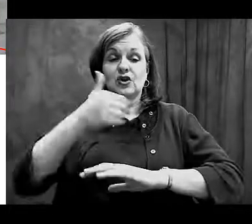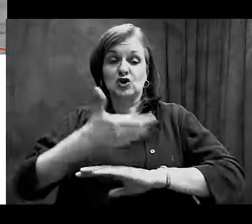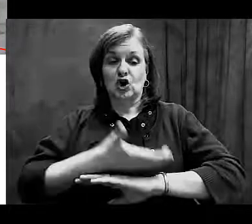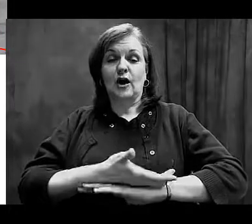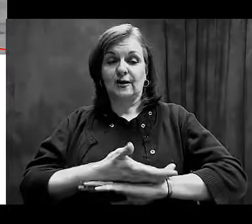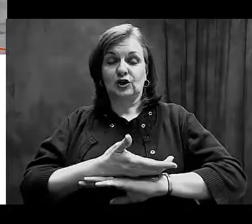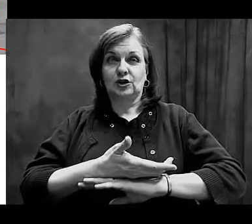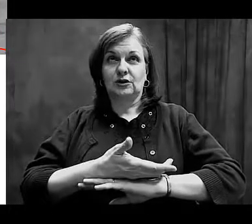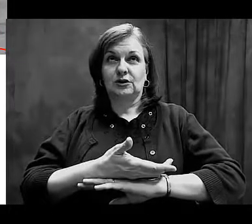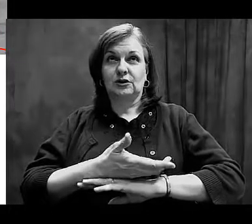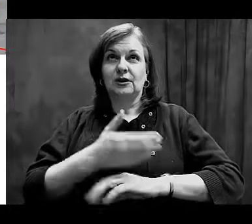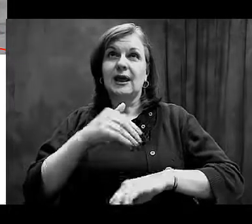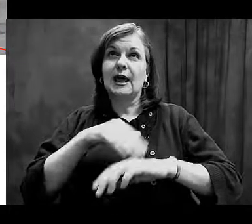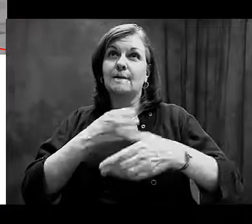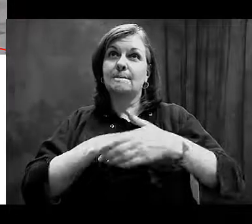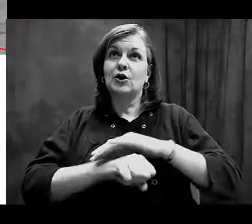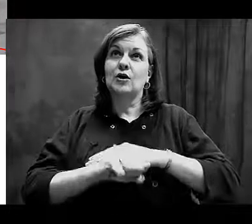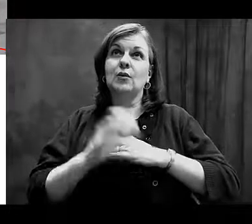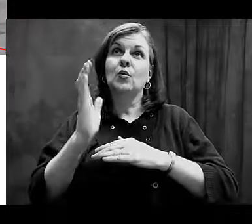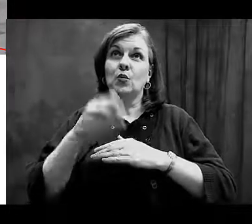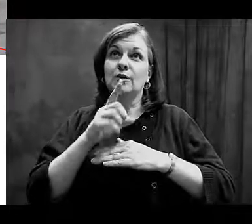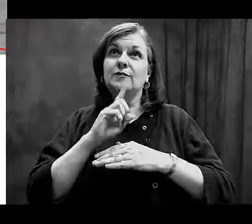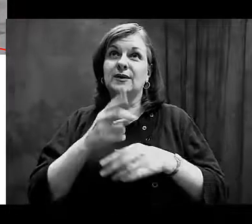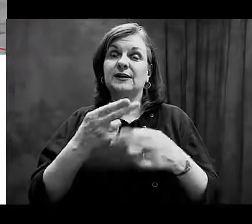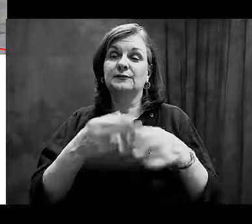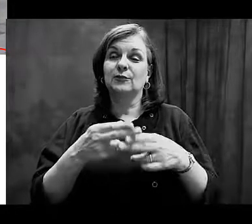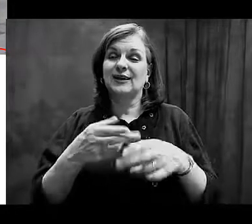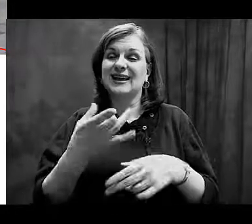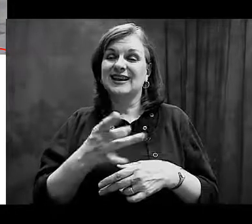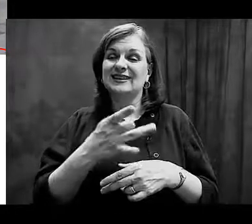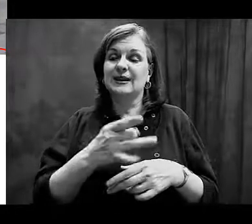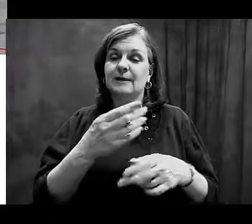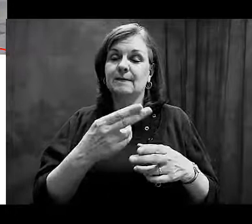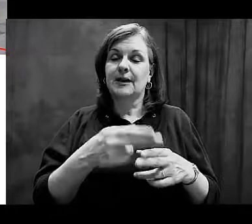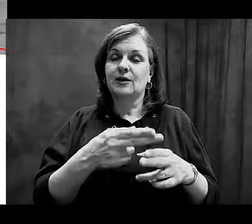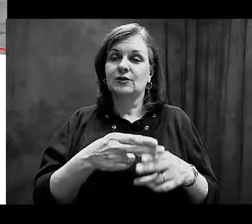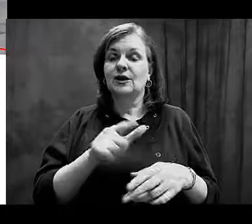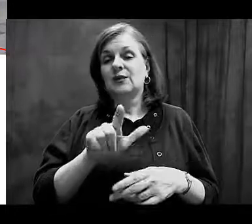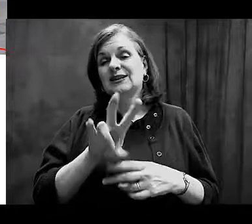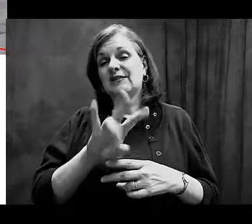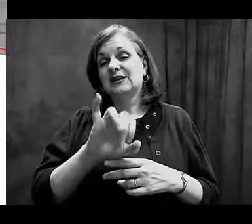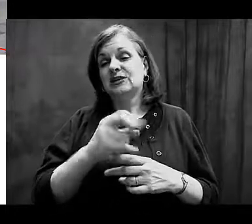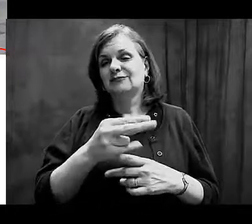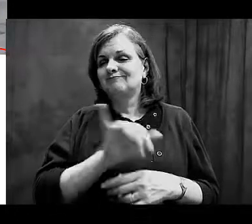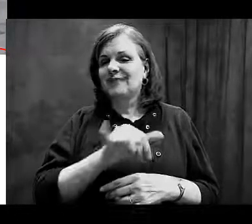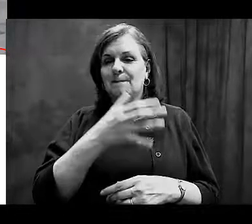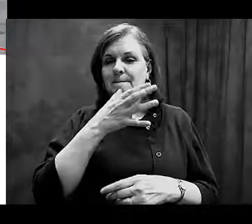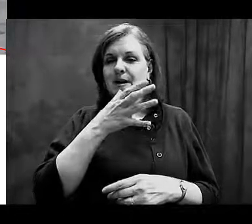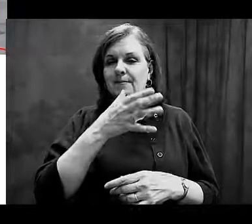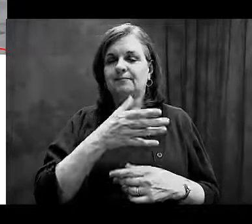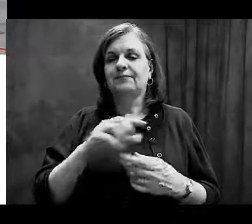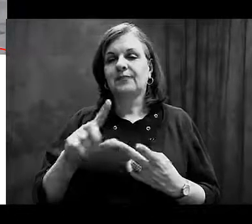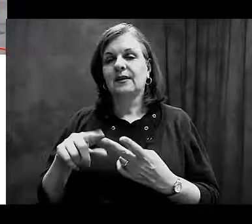their daughter would have been in at birth 18 lb. 27 inches just like a mom